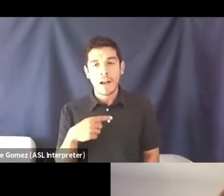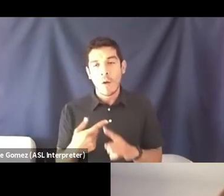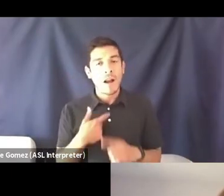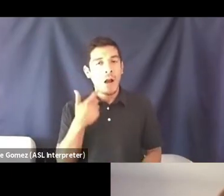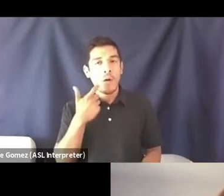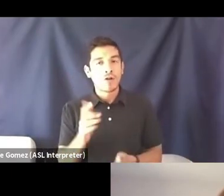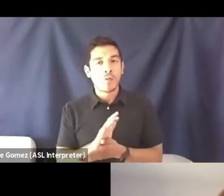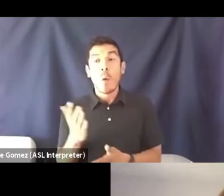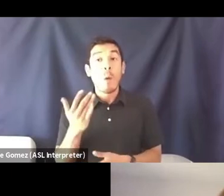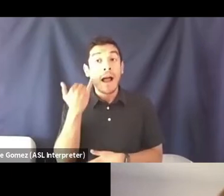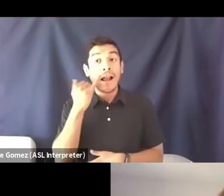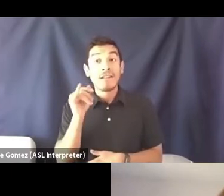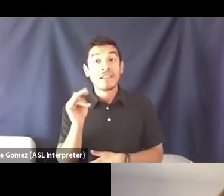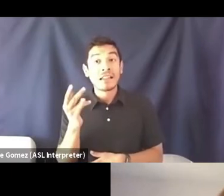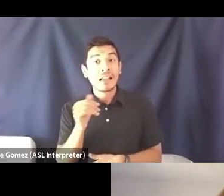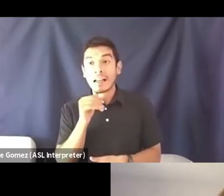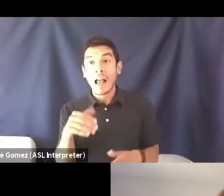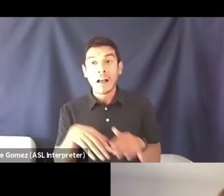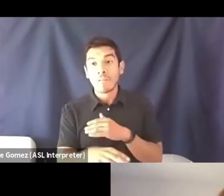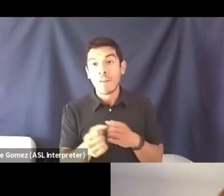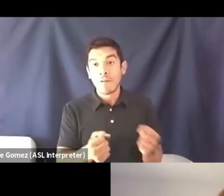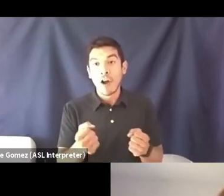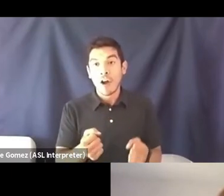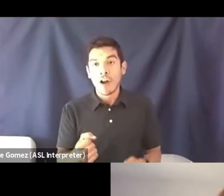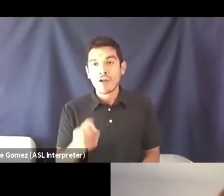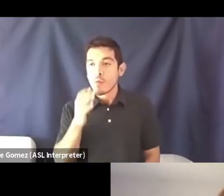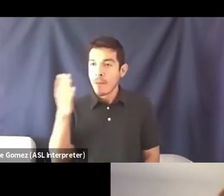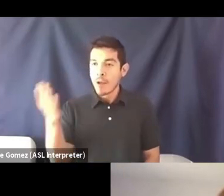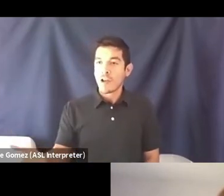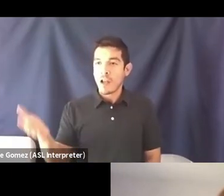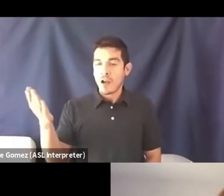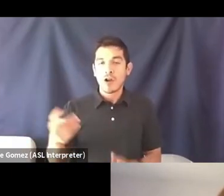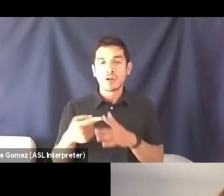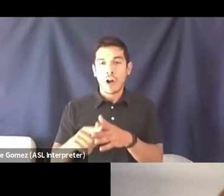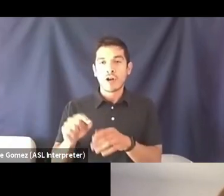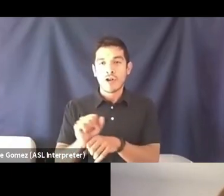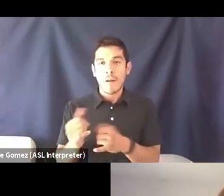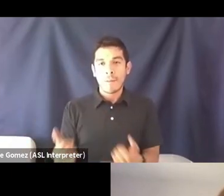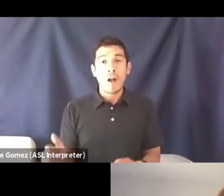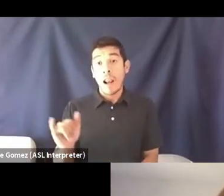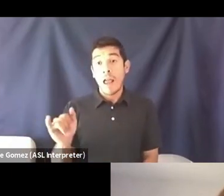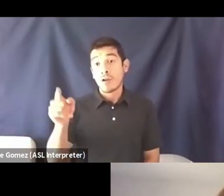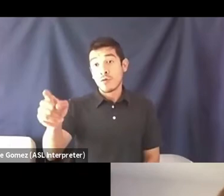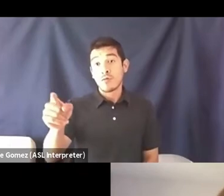what if you had never gotten into that car. She'd be starting her career now. Like you and these thoughts